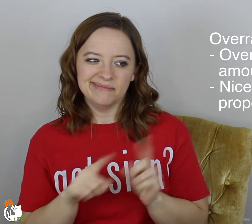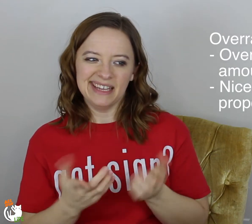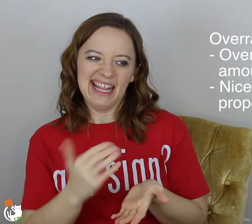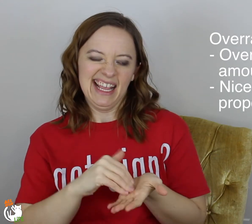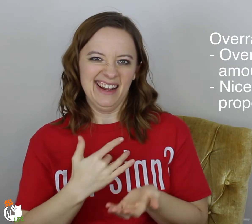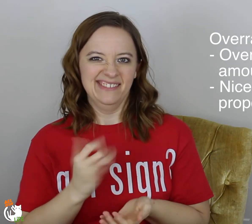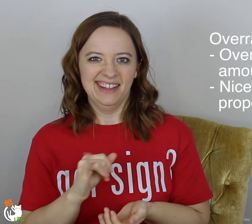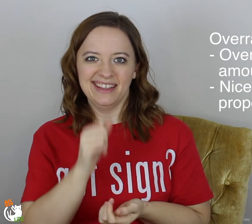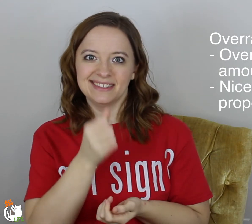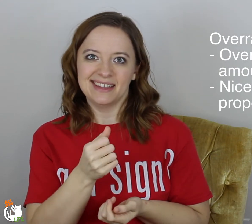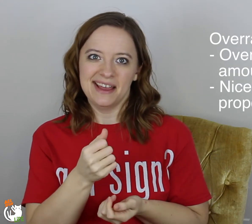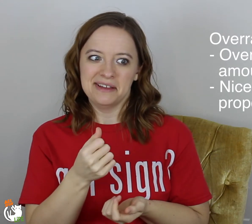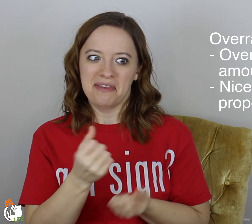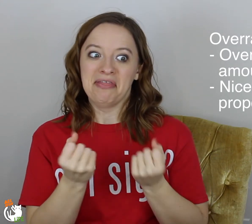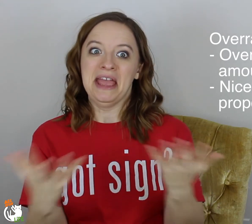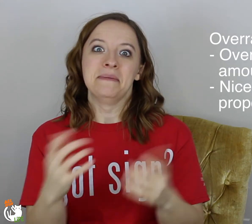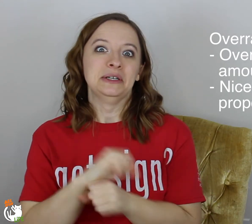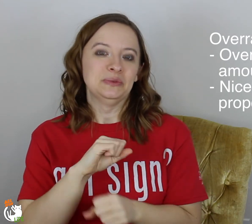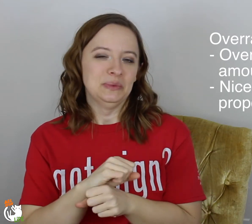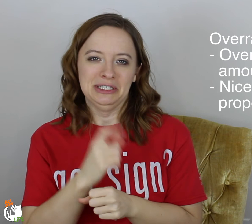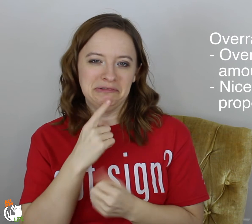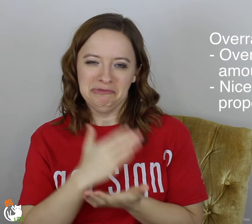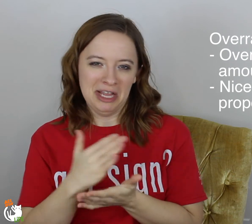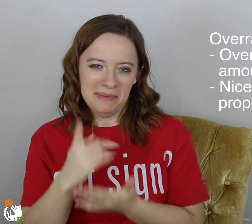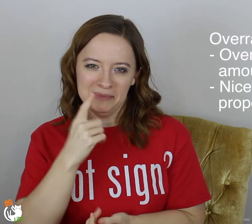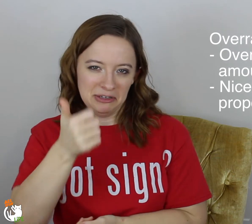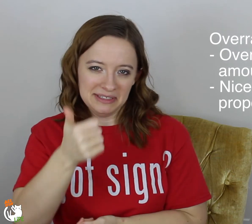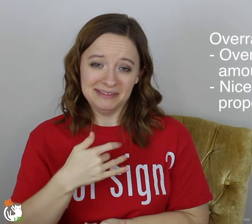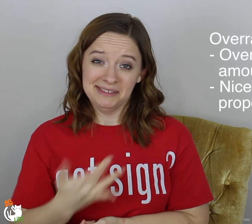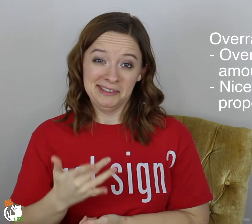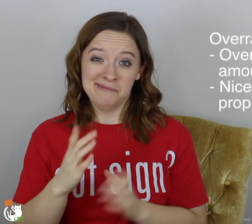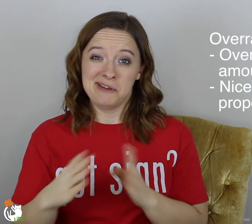but again I feel like it's not that much work for you to chop up things yourself.